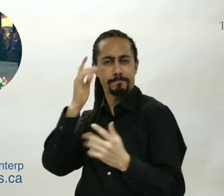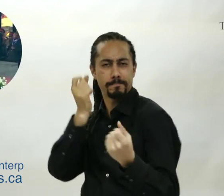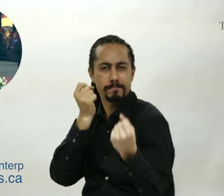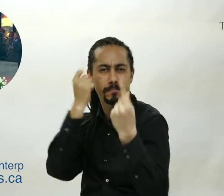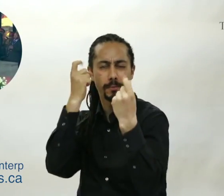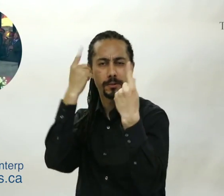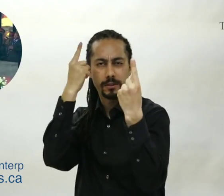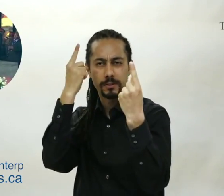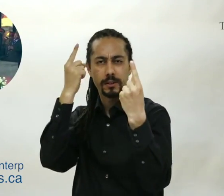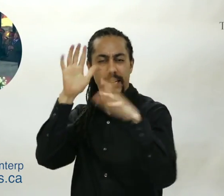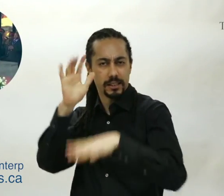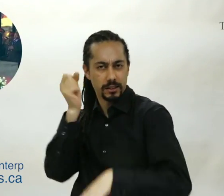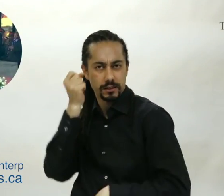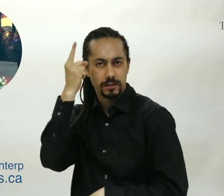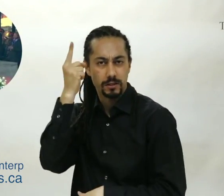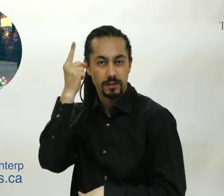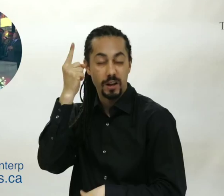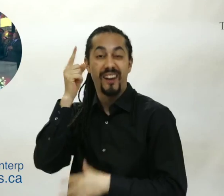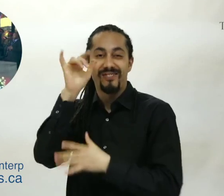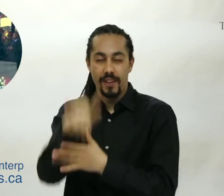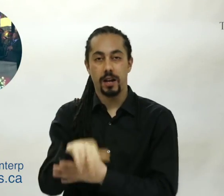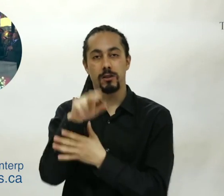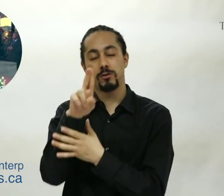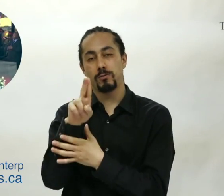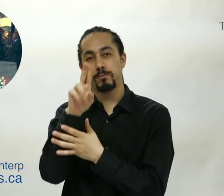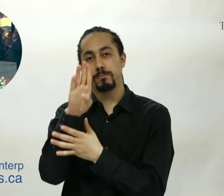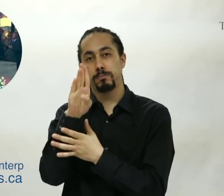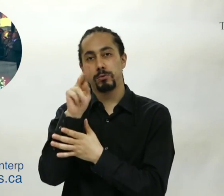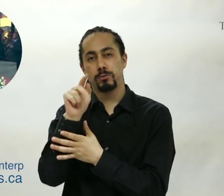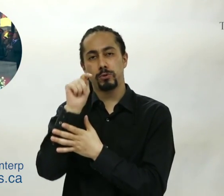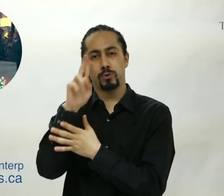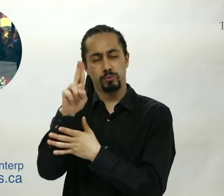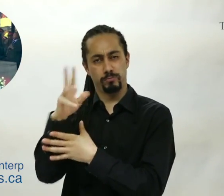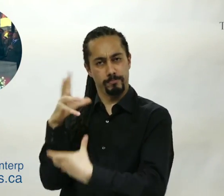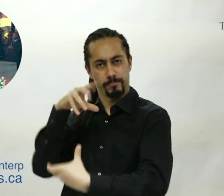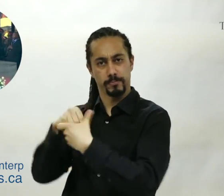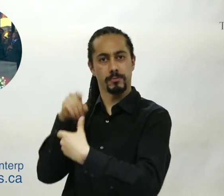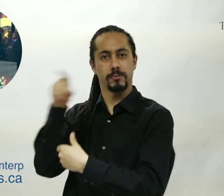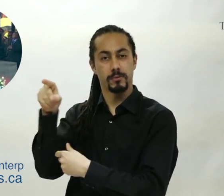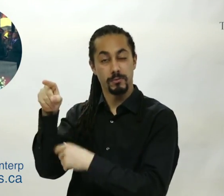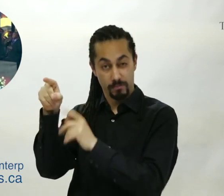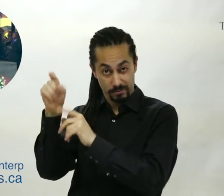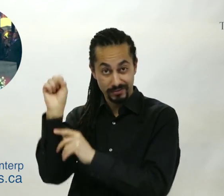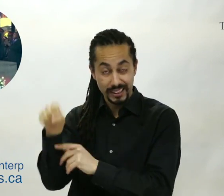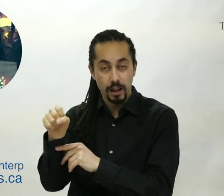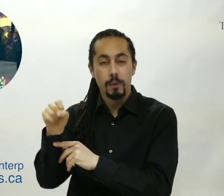He not only embodied Ubuntu, he taught millions to find that truth within themselves.